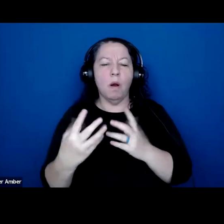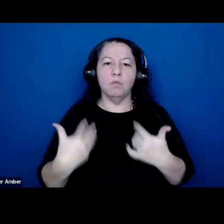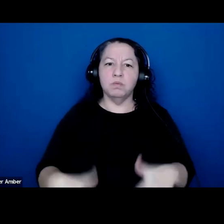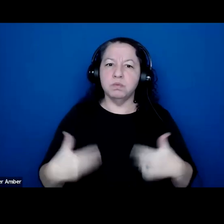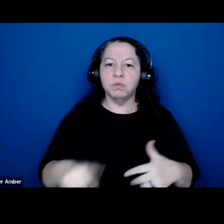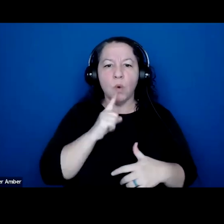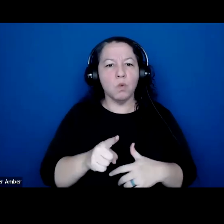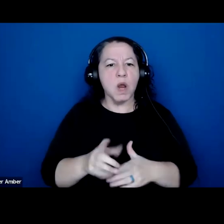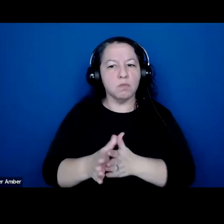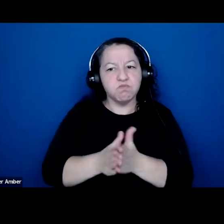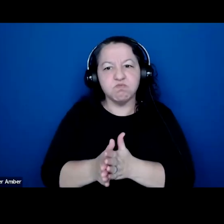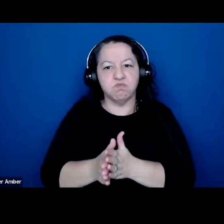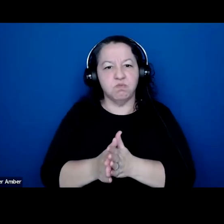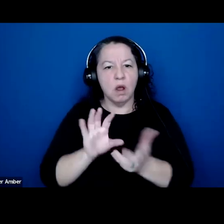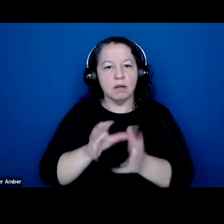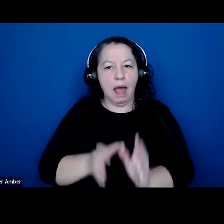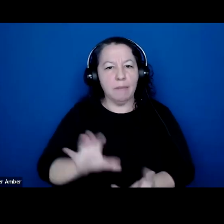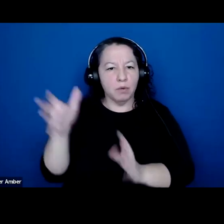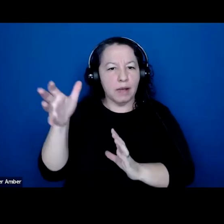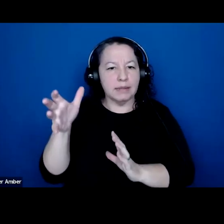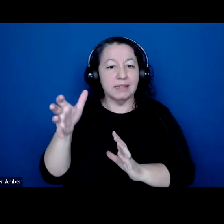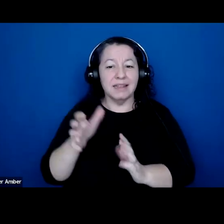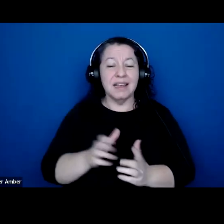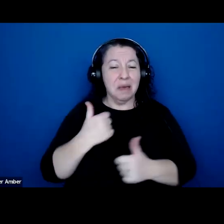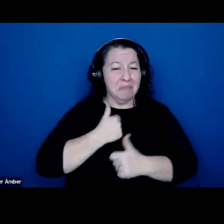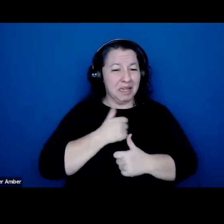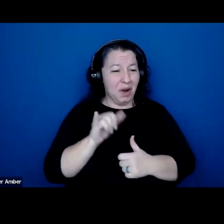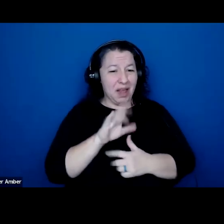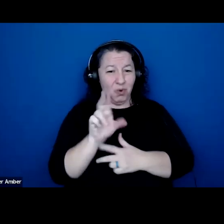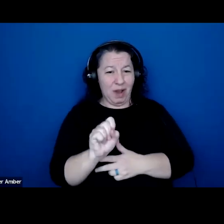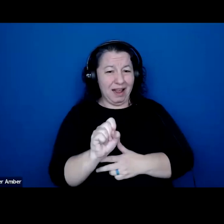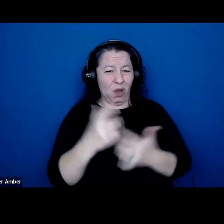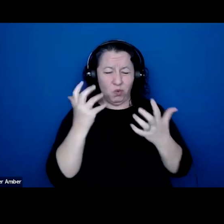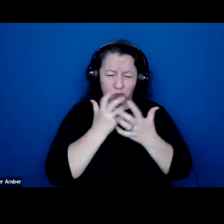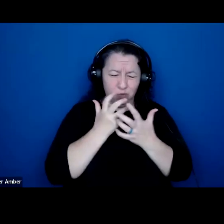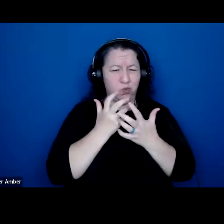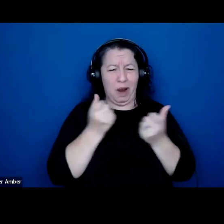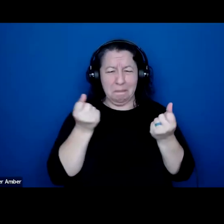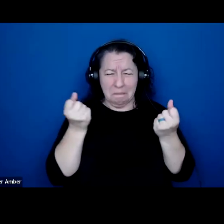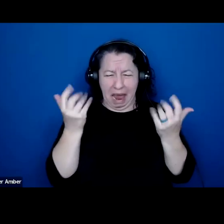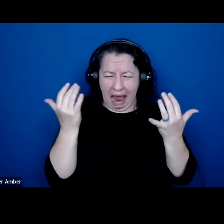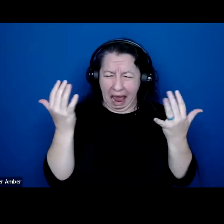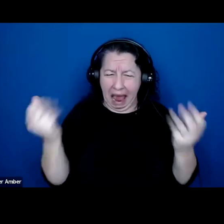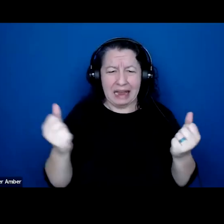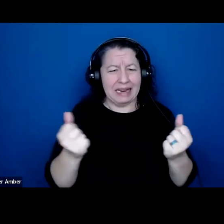Sprawling militaries like the U.S.'s massive network of bases around the world are enormous sources of emissions.